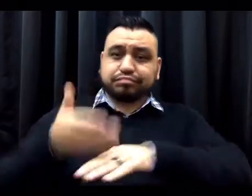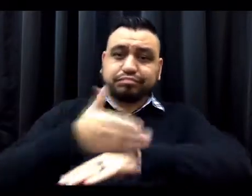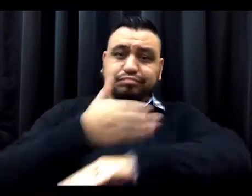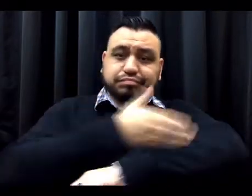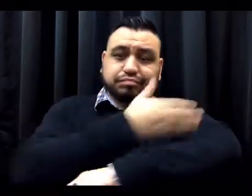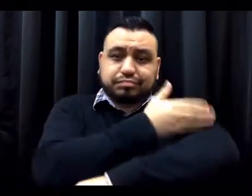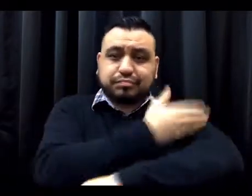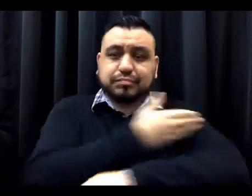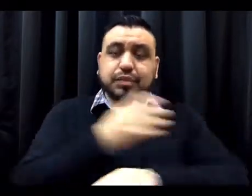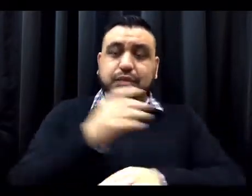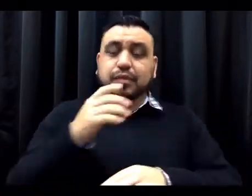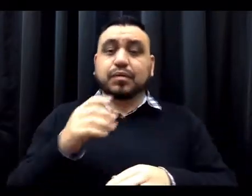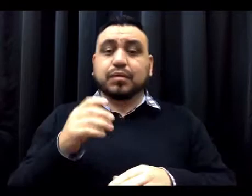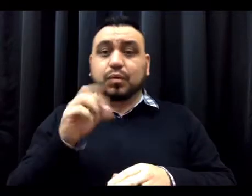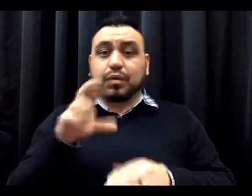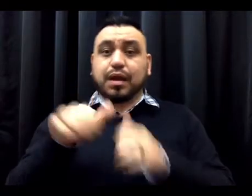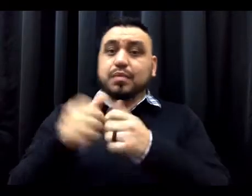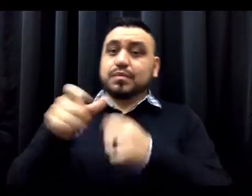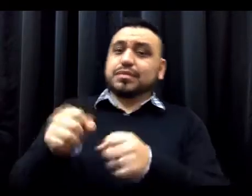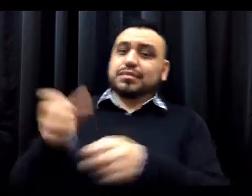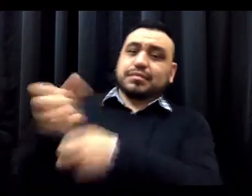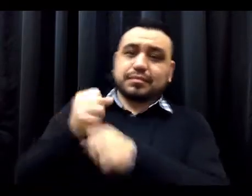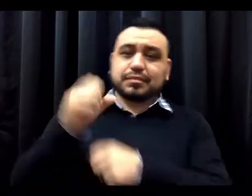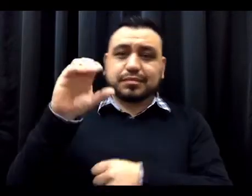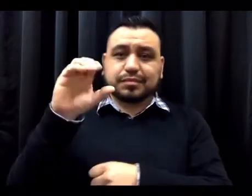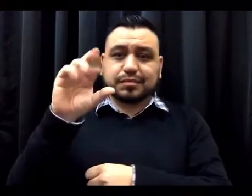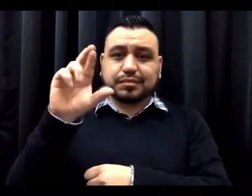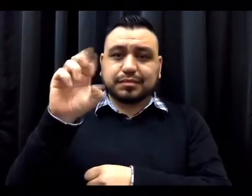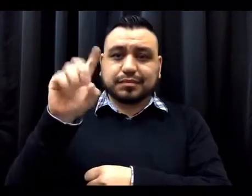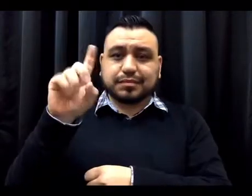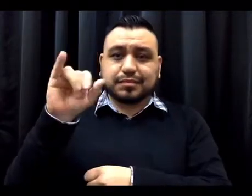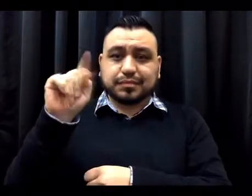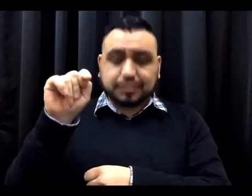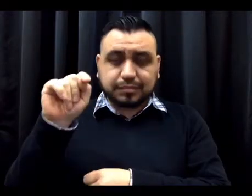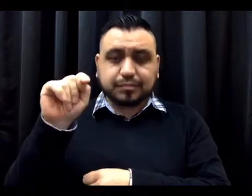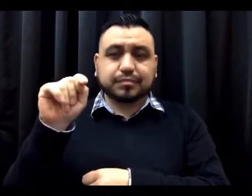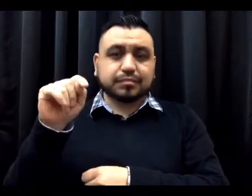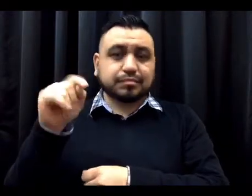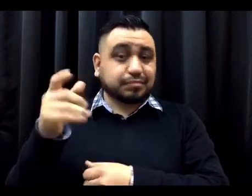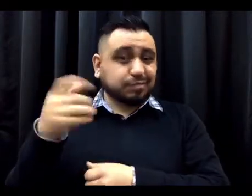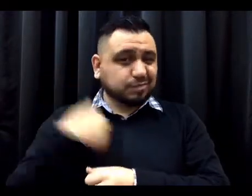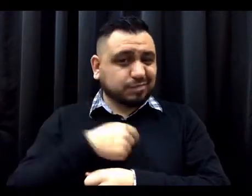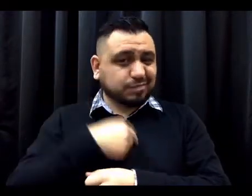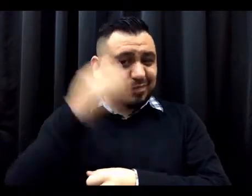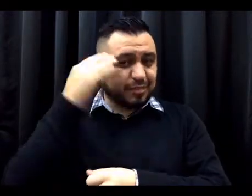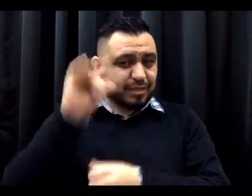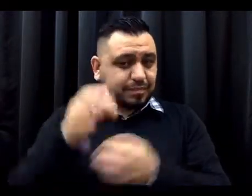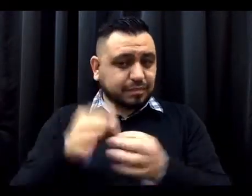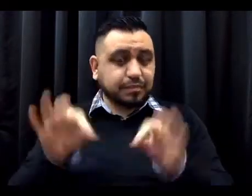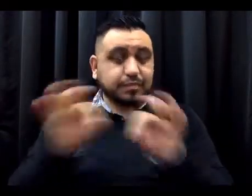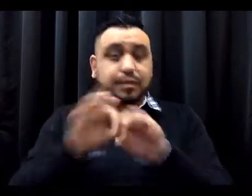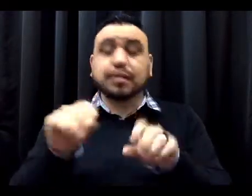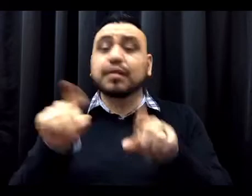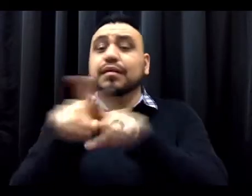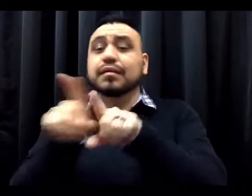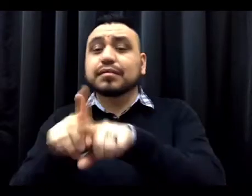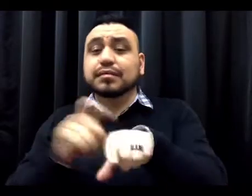how you can improve or obtain credit ...and we all know that is very important.